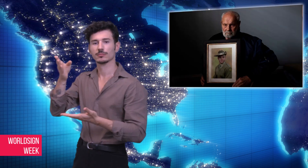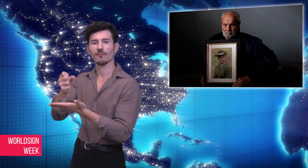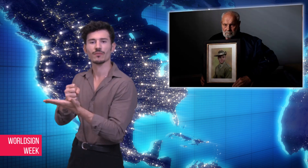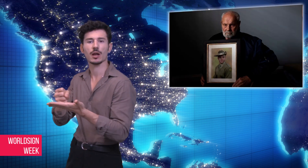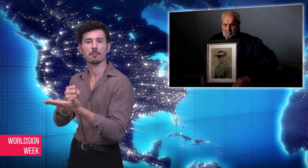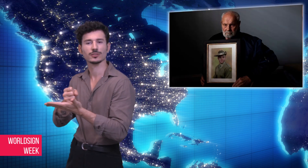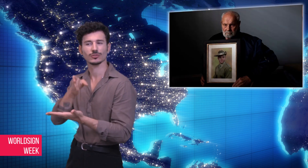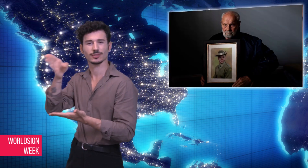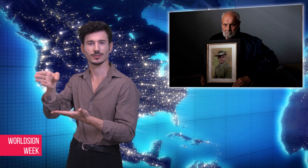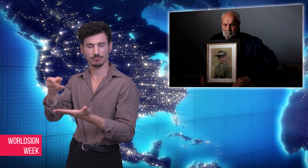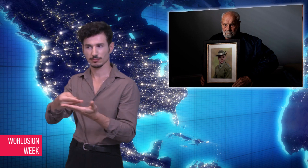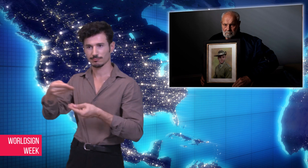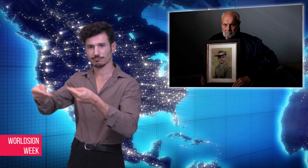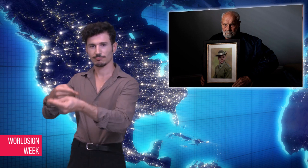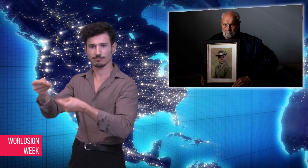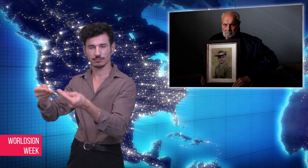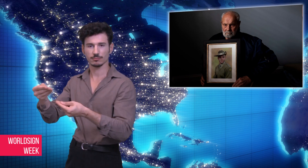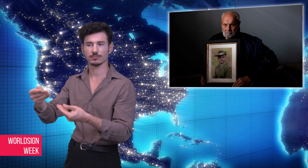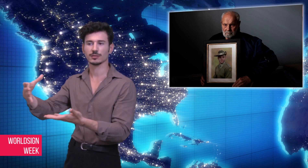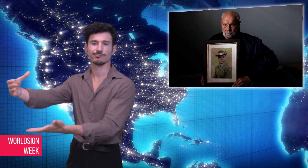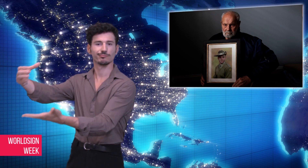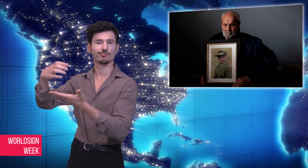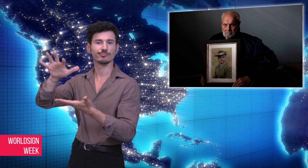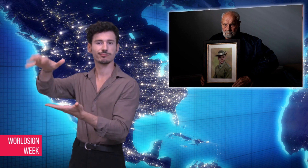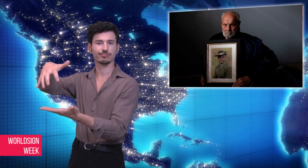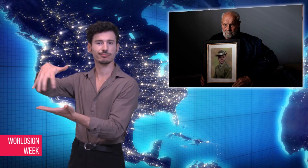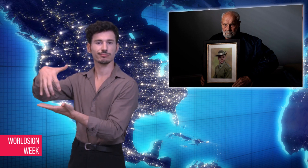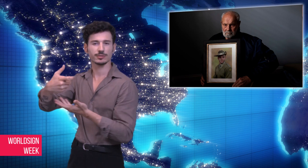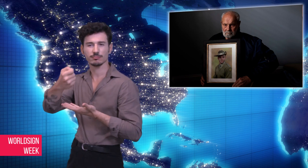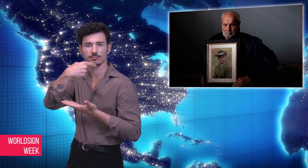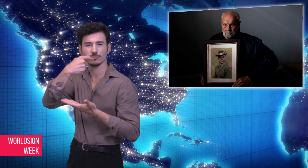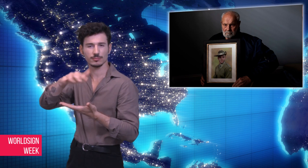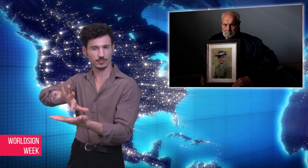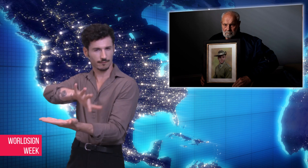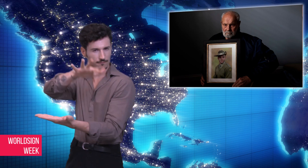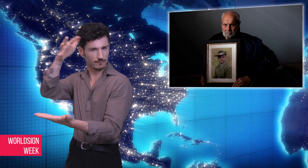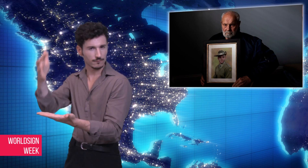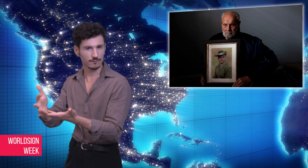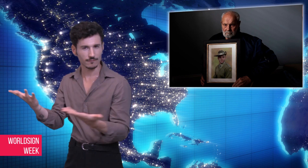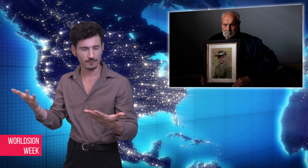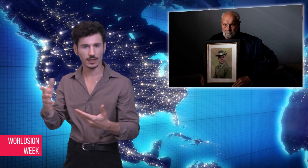pharmacies, all in six months.